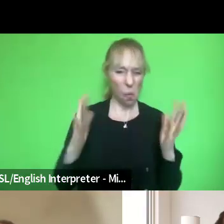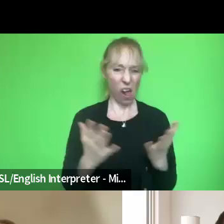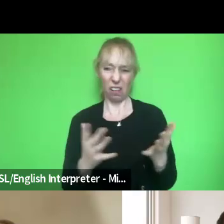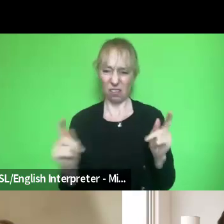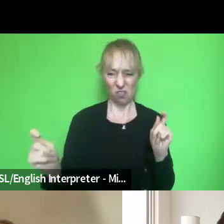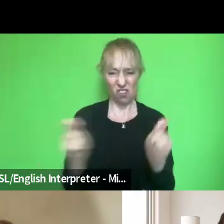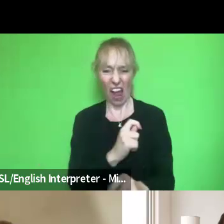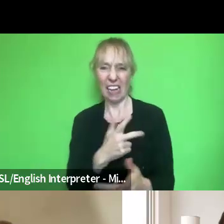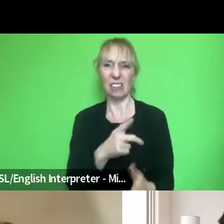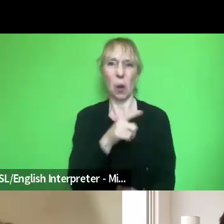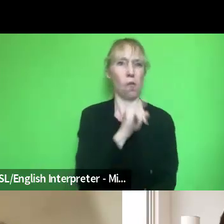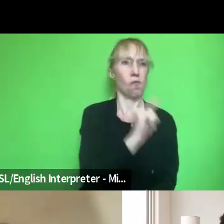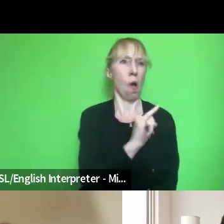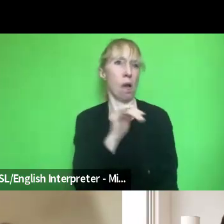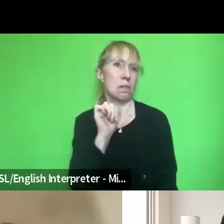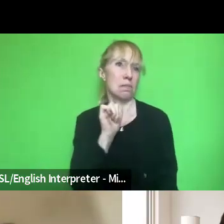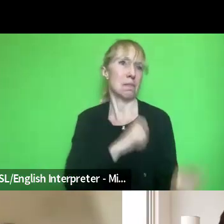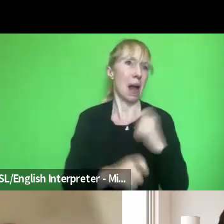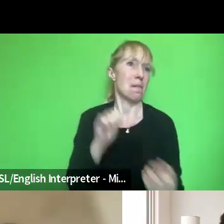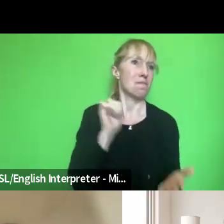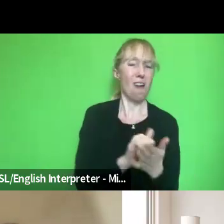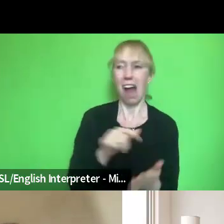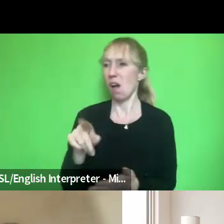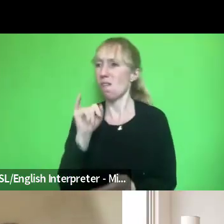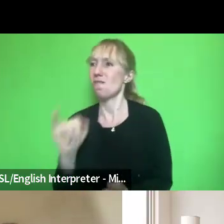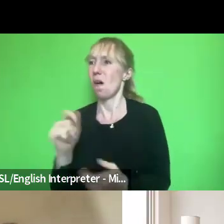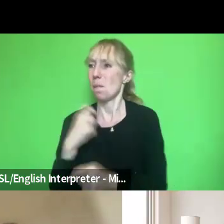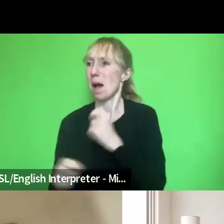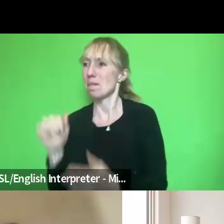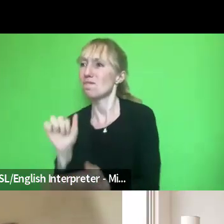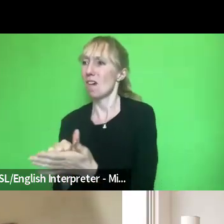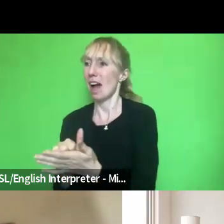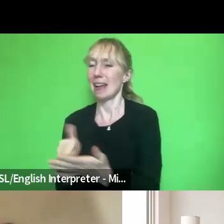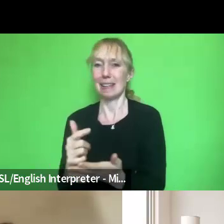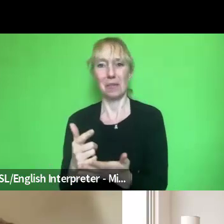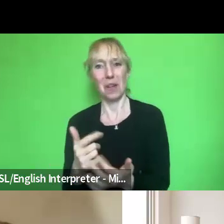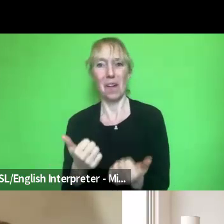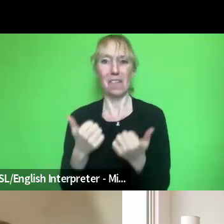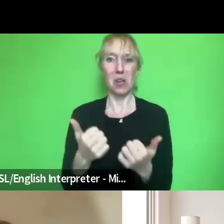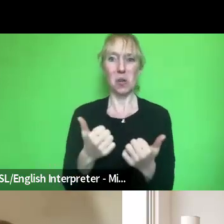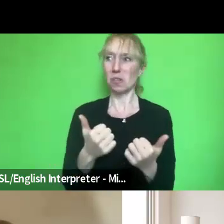and you go into it with the best of intentions but there is also sort of your